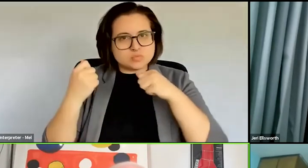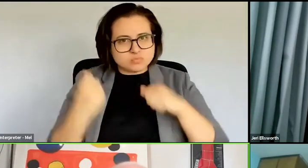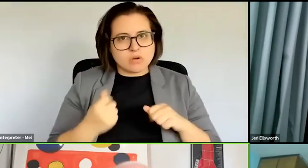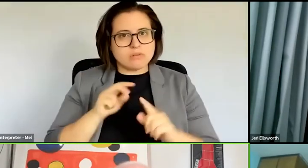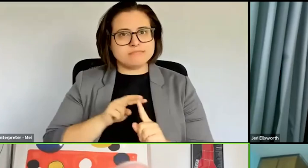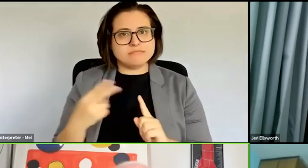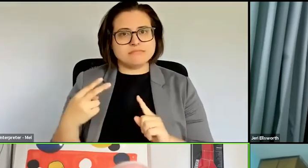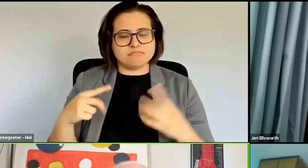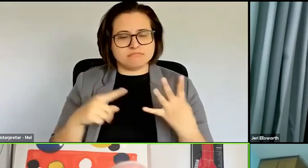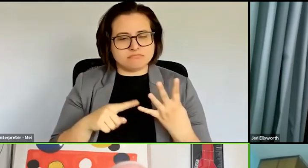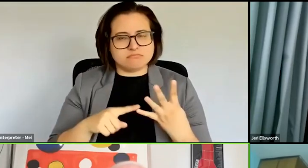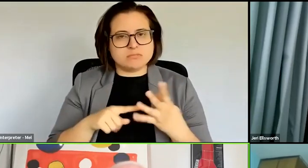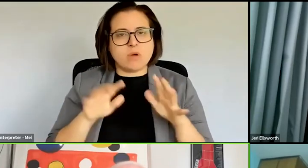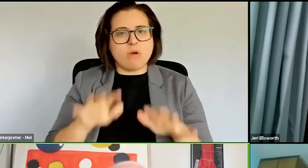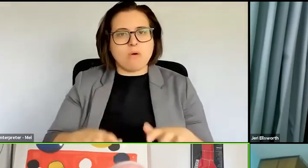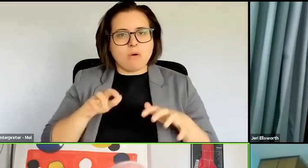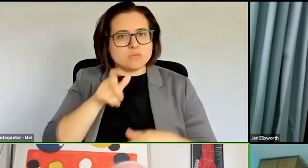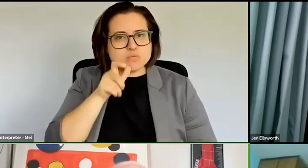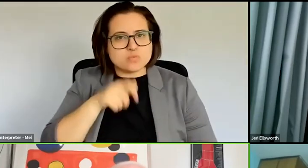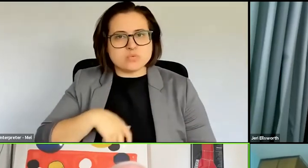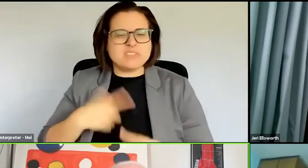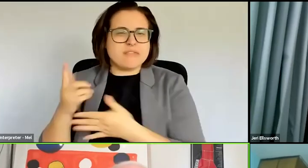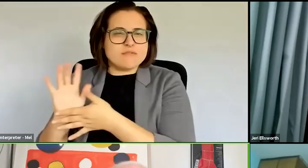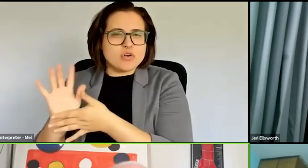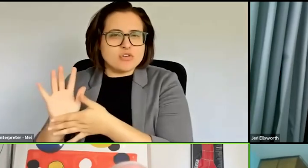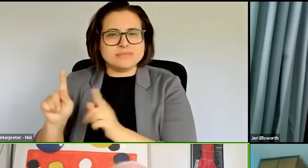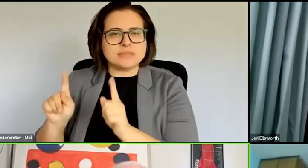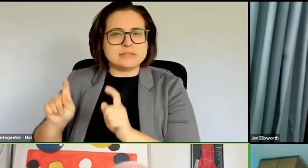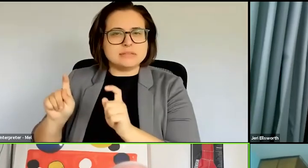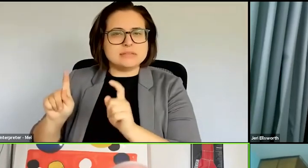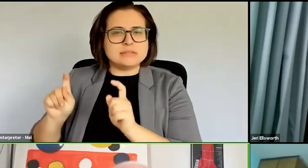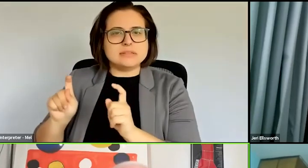and in the film business that can mean test audiences and seeing how they react,